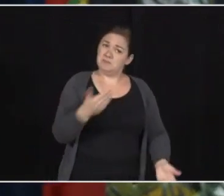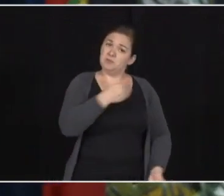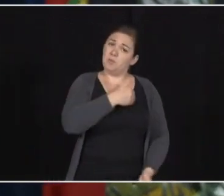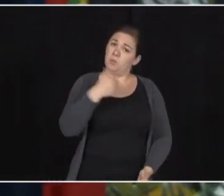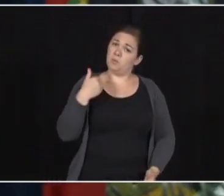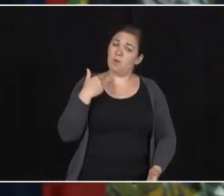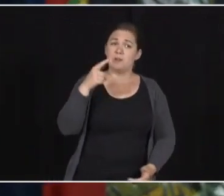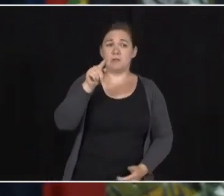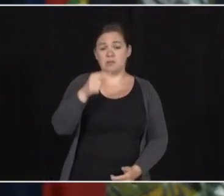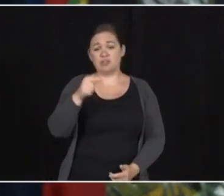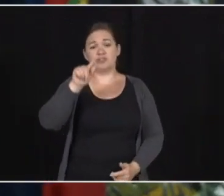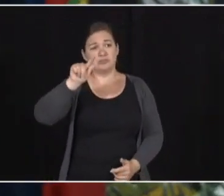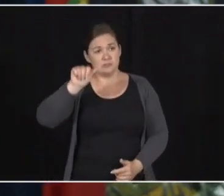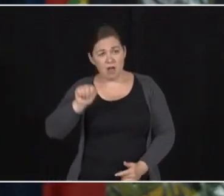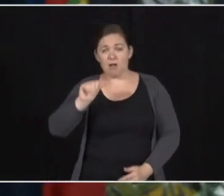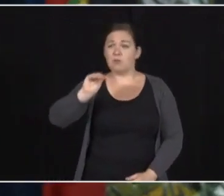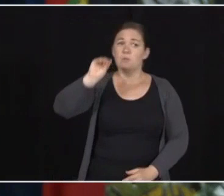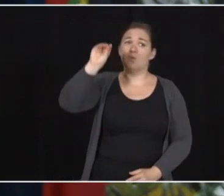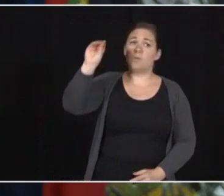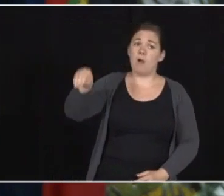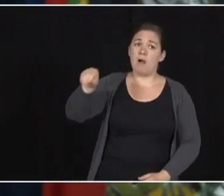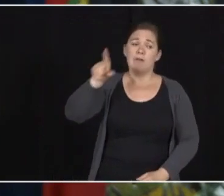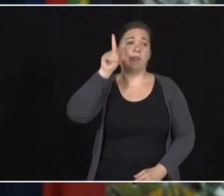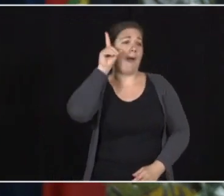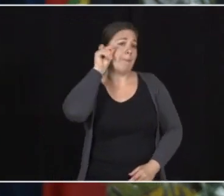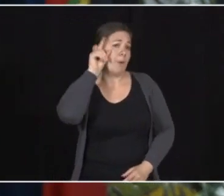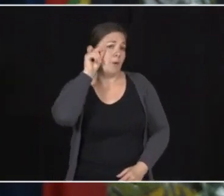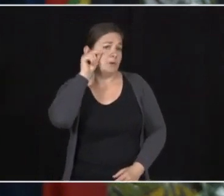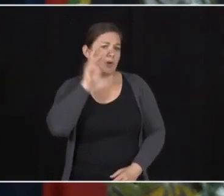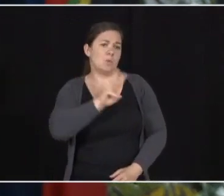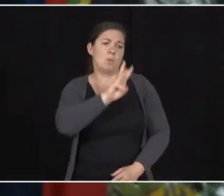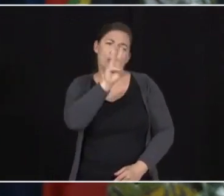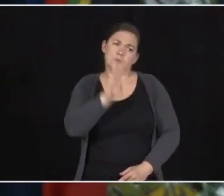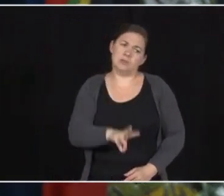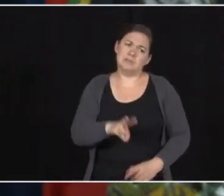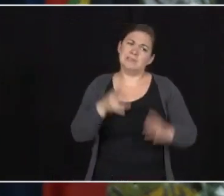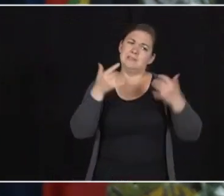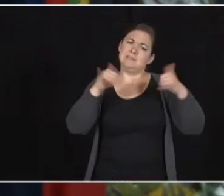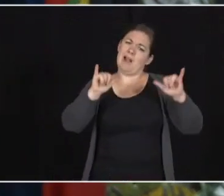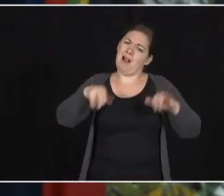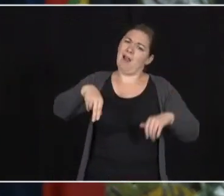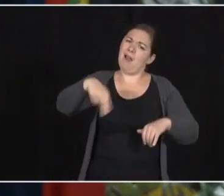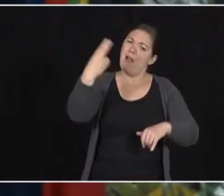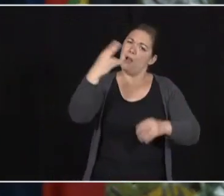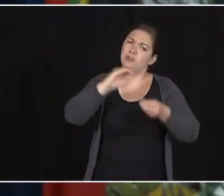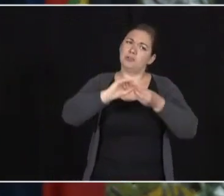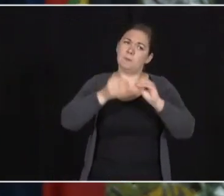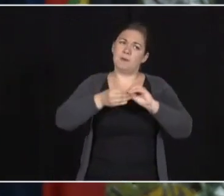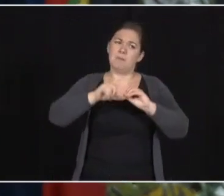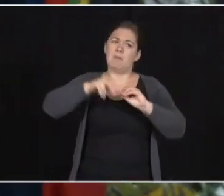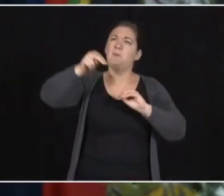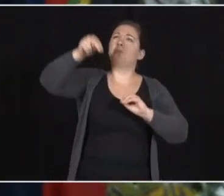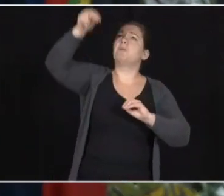Ontario could open it. There are places in eastern and northern Ontario that could open up because they don't have the cases. Why are you